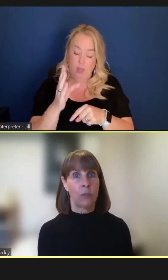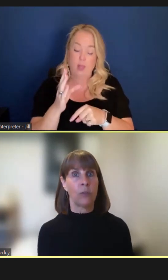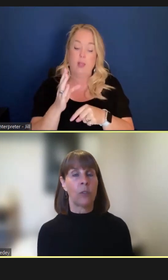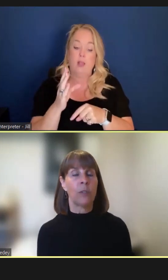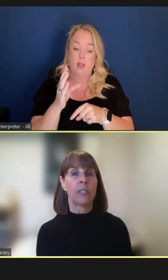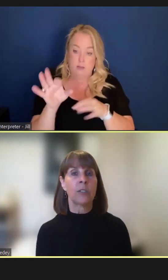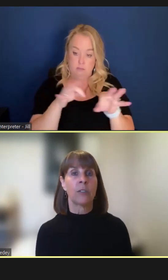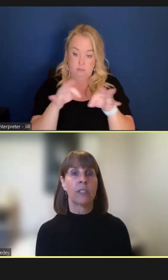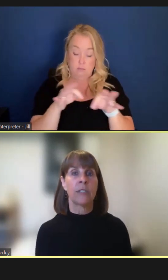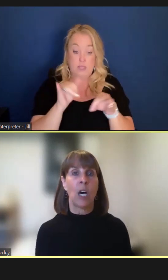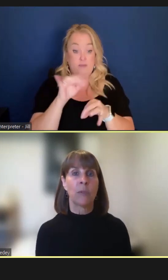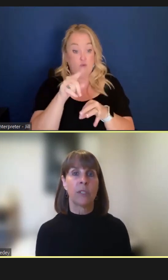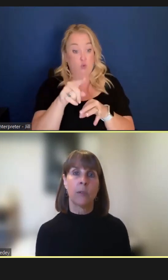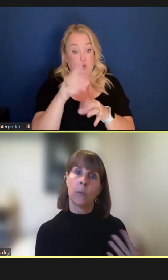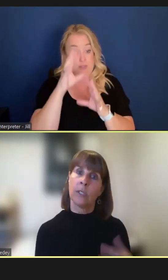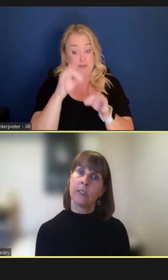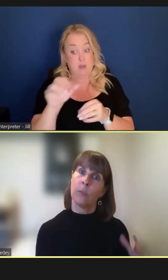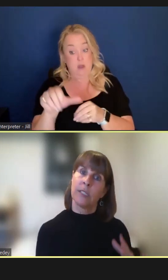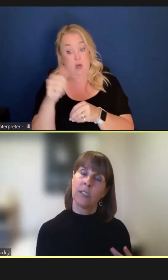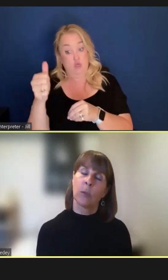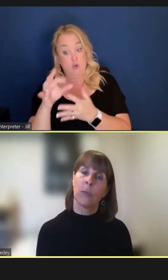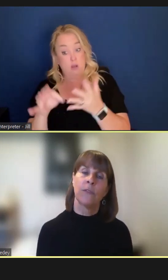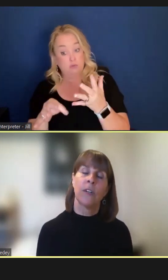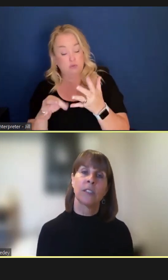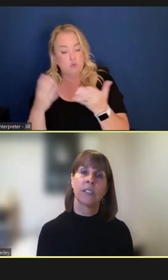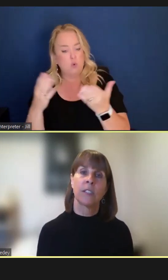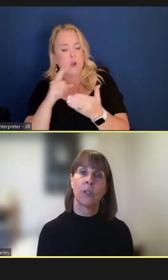go with an alternative option what are some potential pitfalls to those that